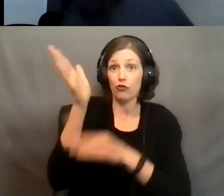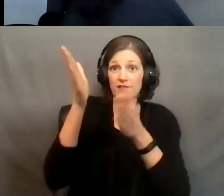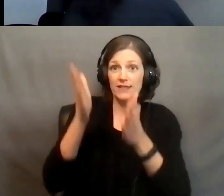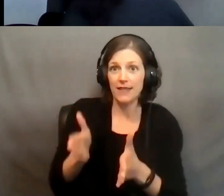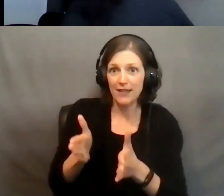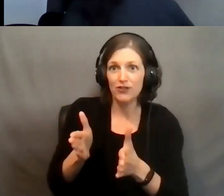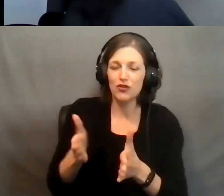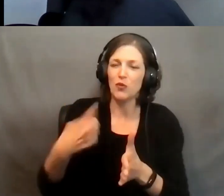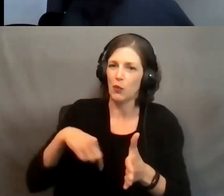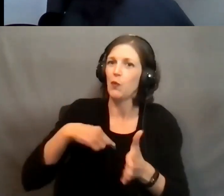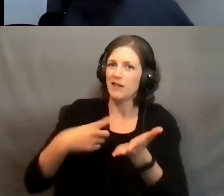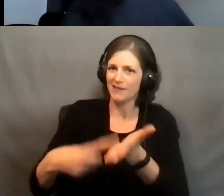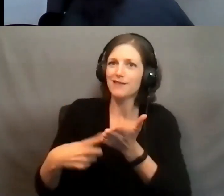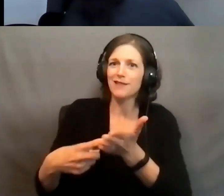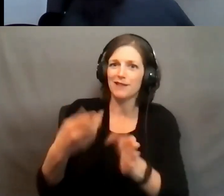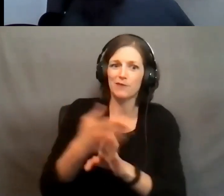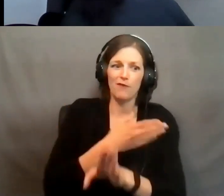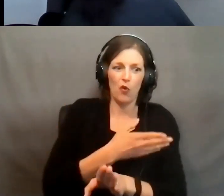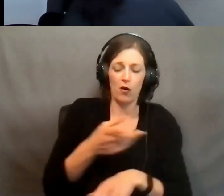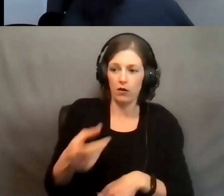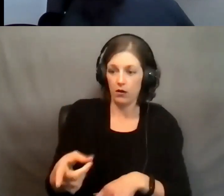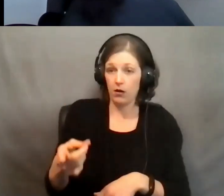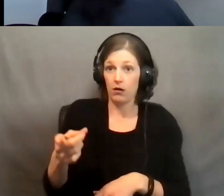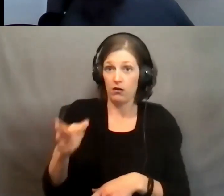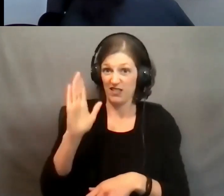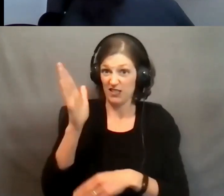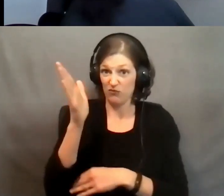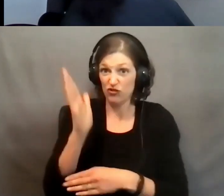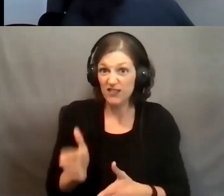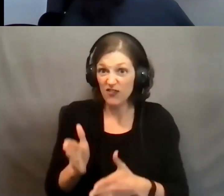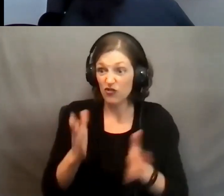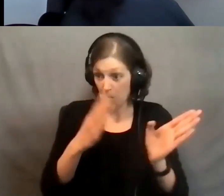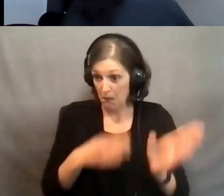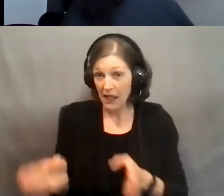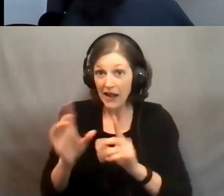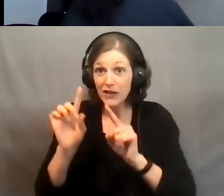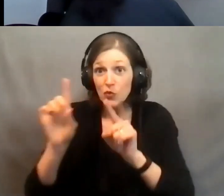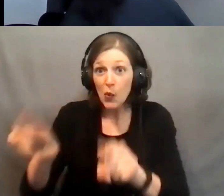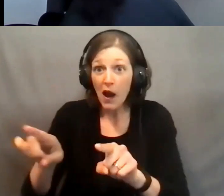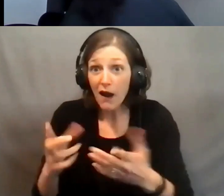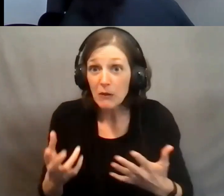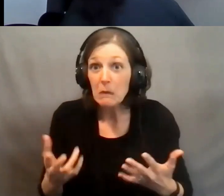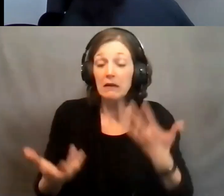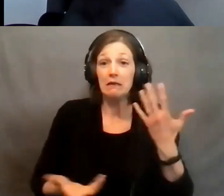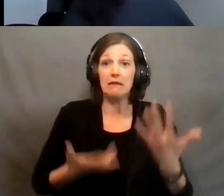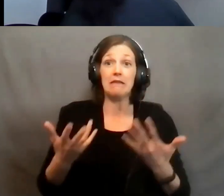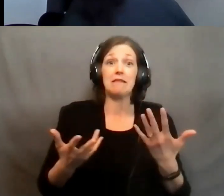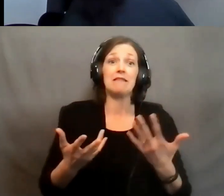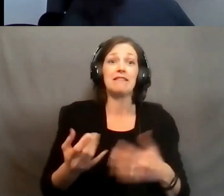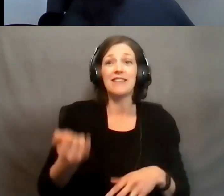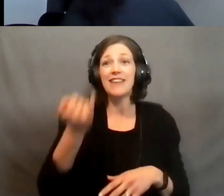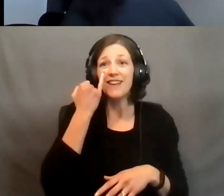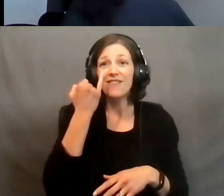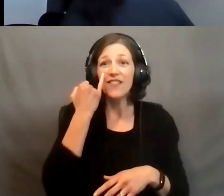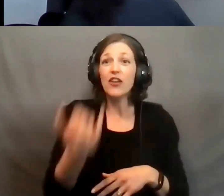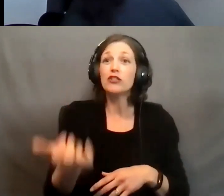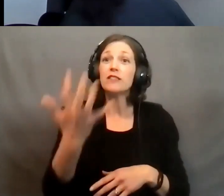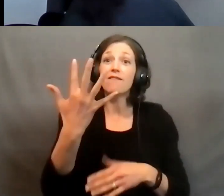13:08:55 earlier, 13:09:03 is indeed planning on coming to the meeting. If there are five authors and you listed